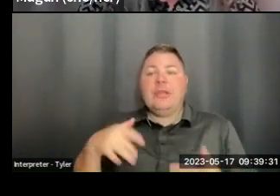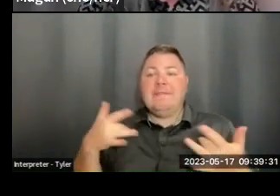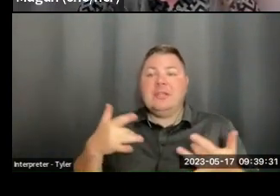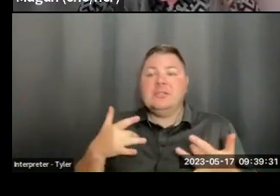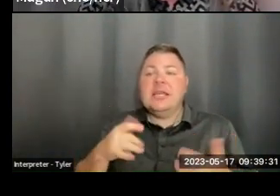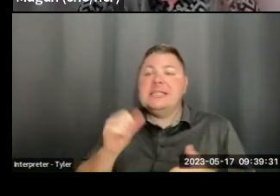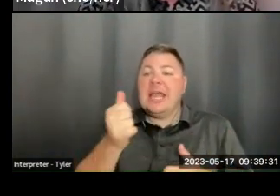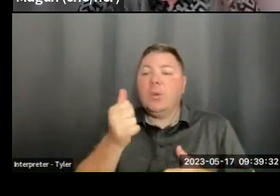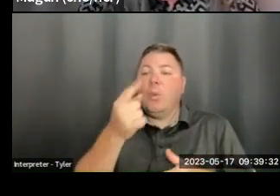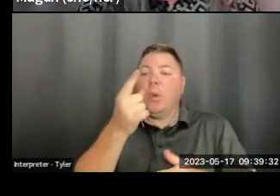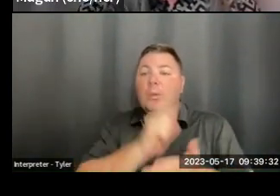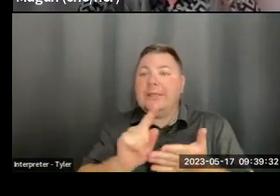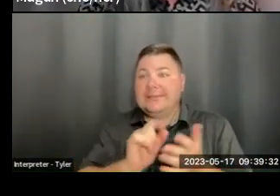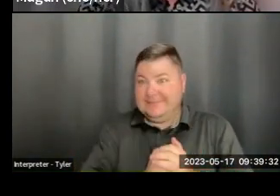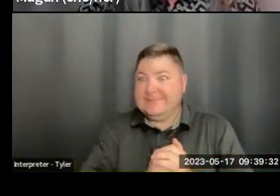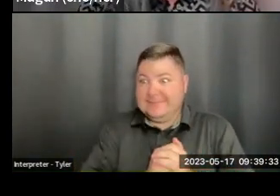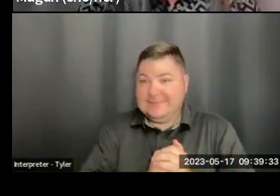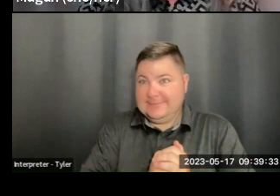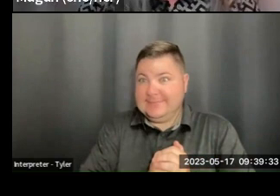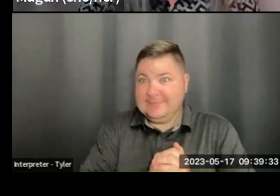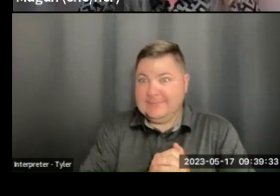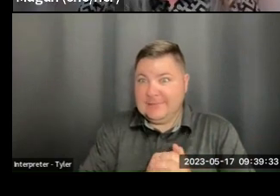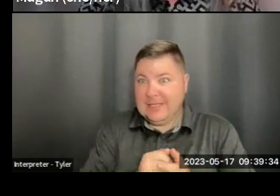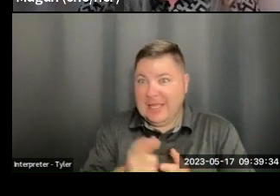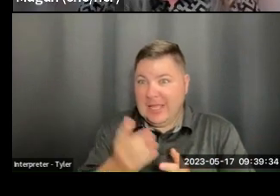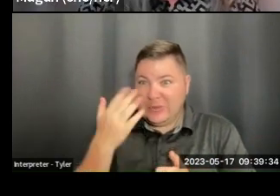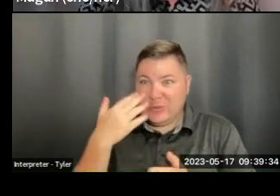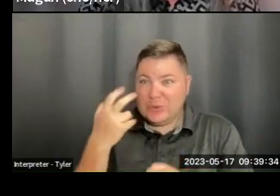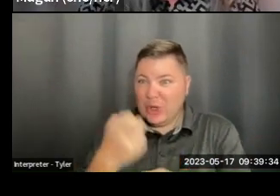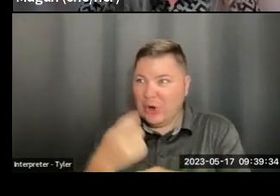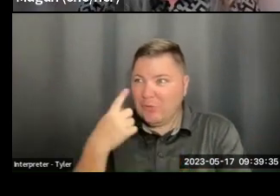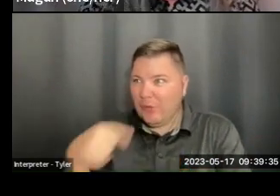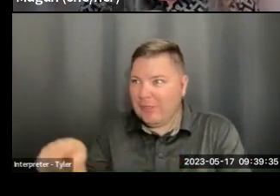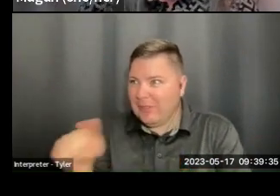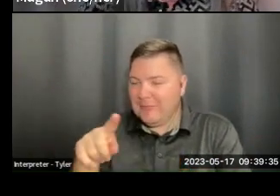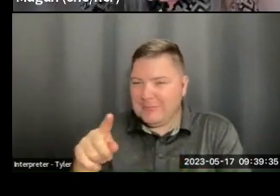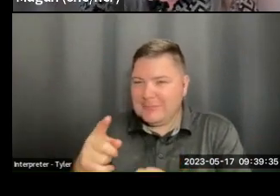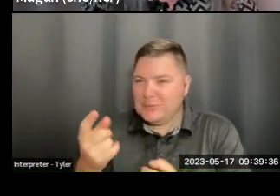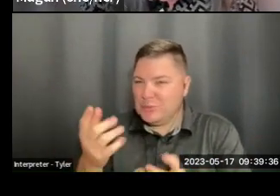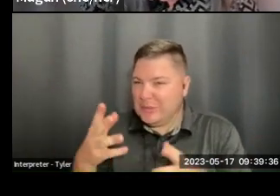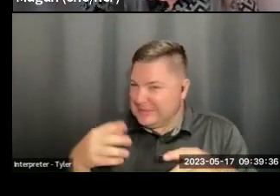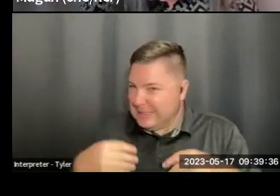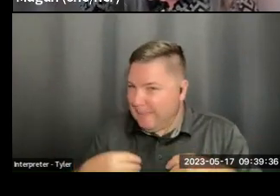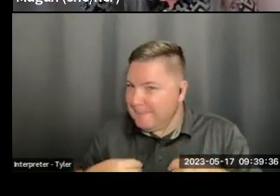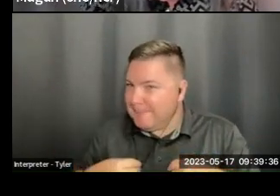30 events. 10 of those in one week.